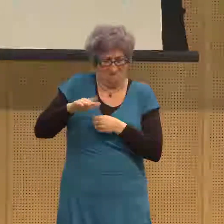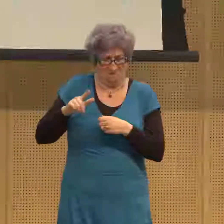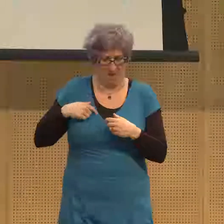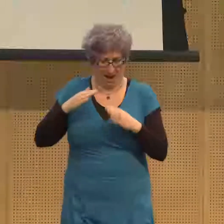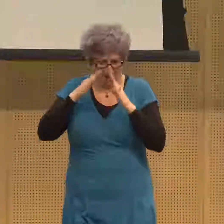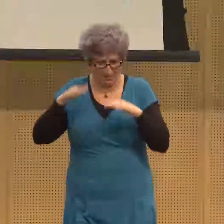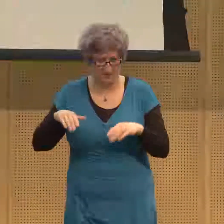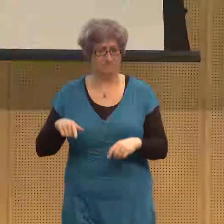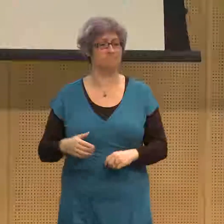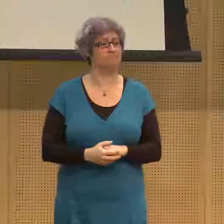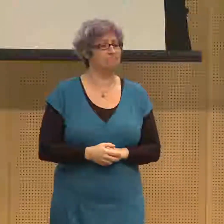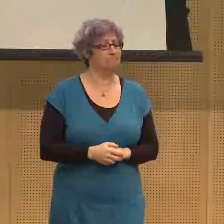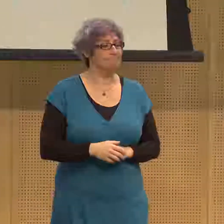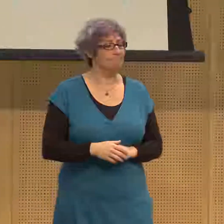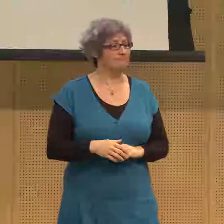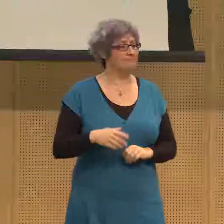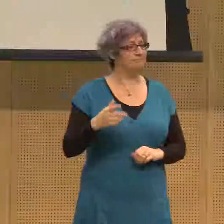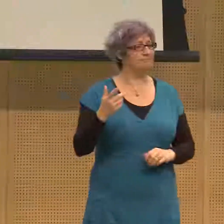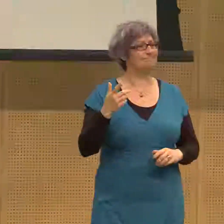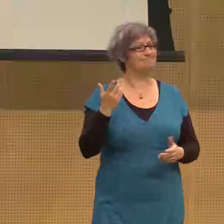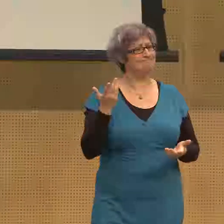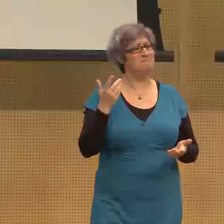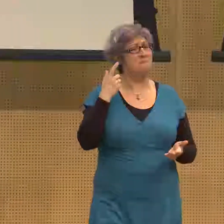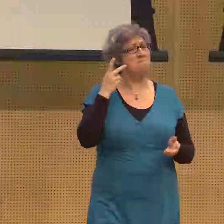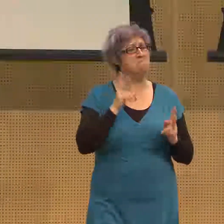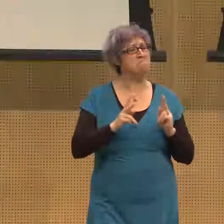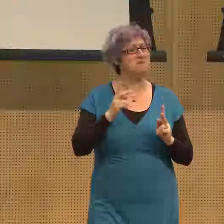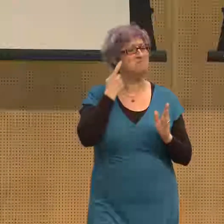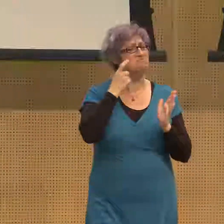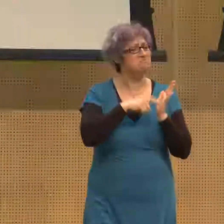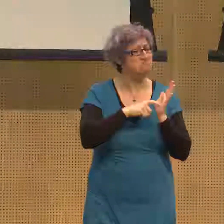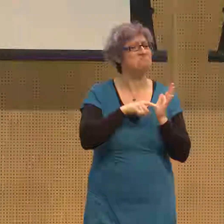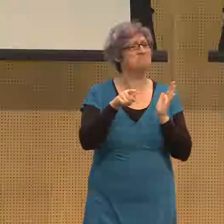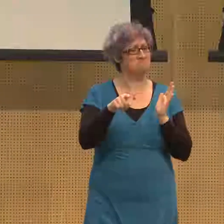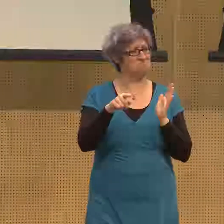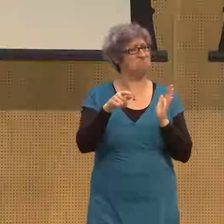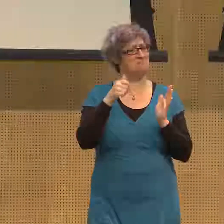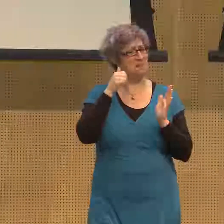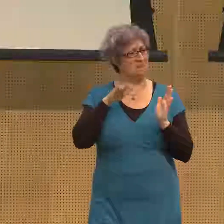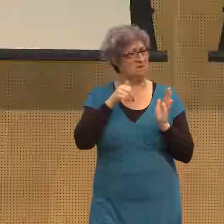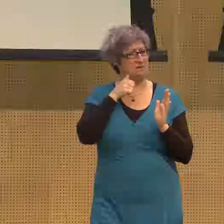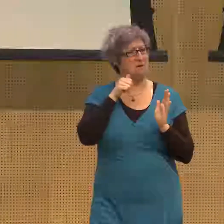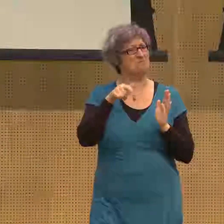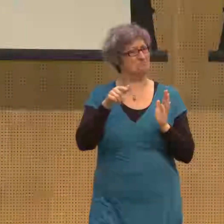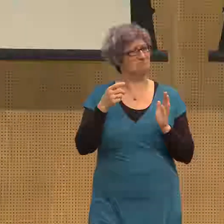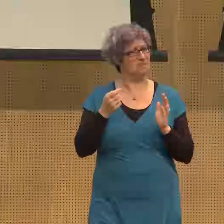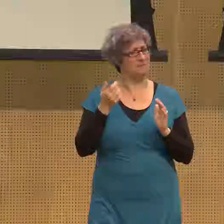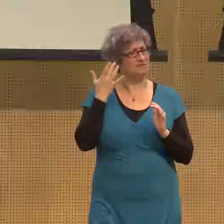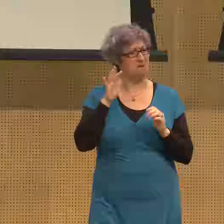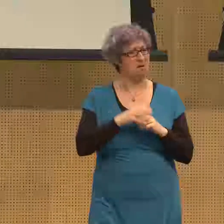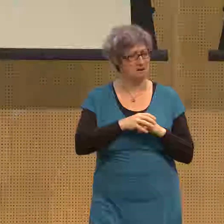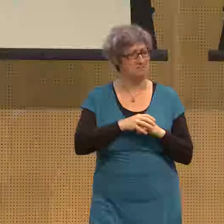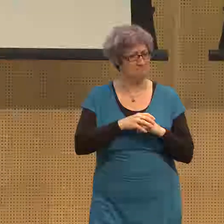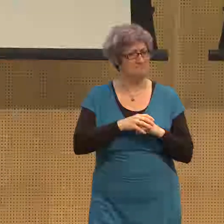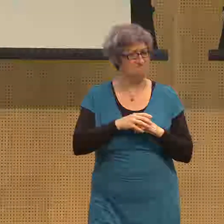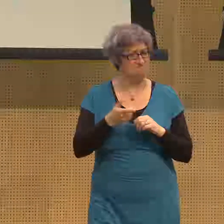We lived near Philly, but still we were a little more isolated where we lived.